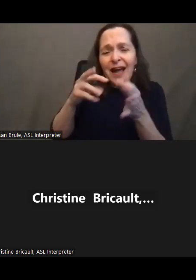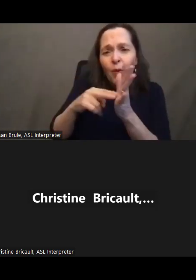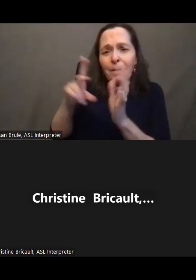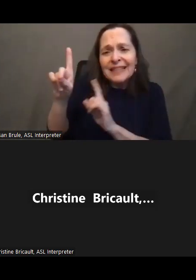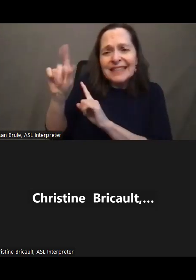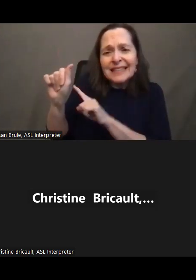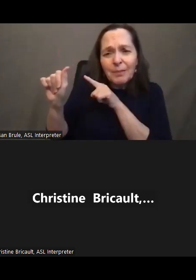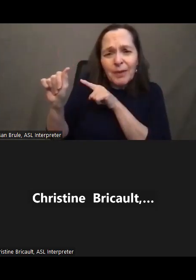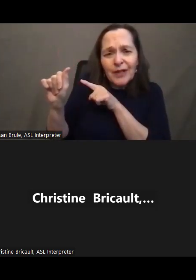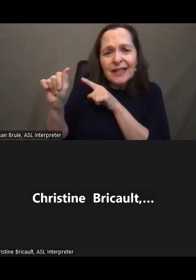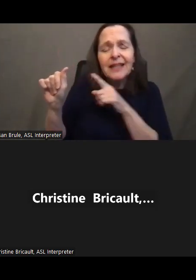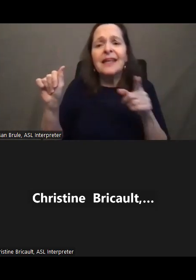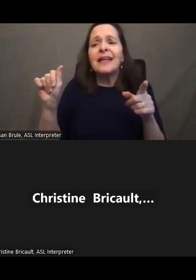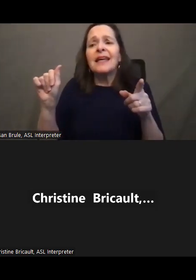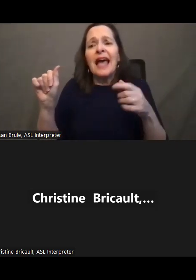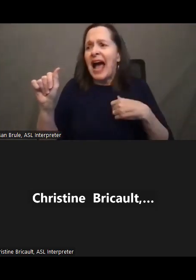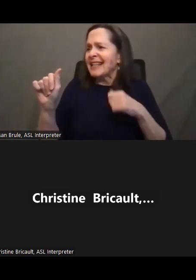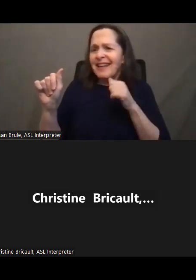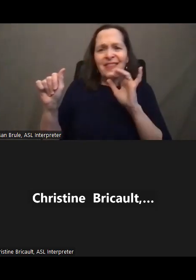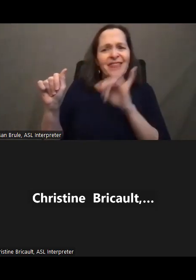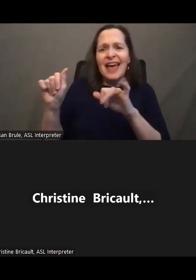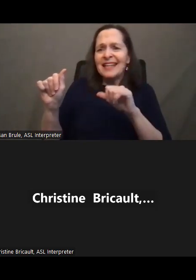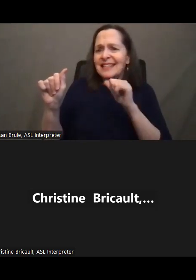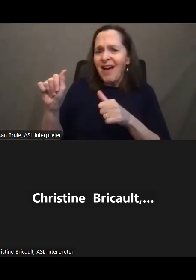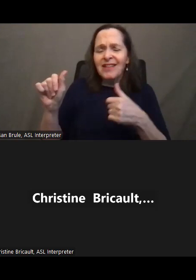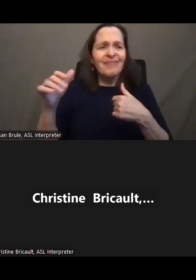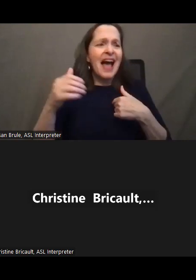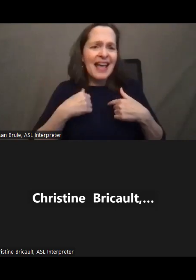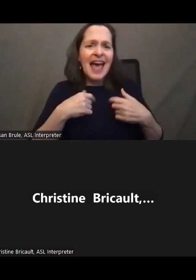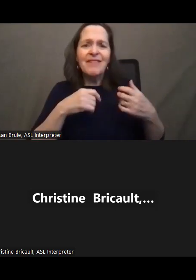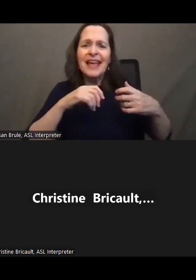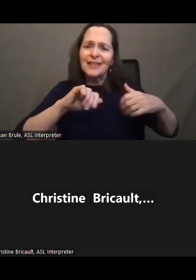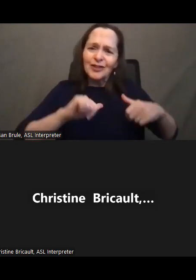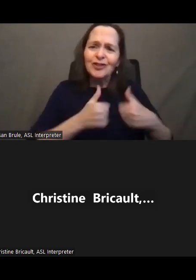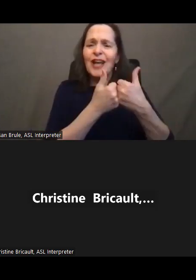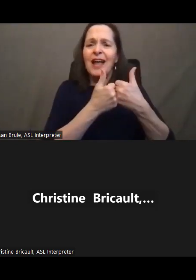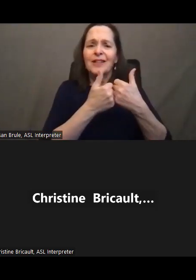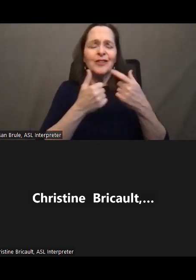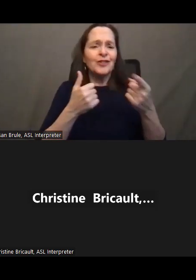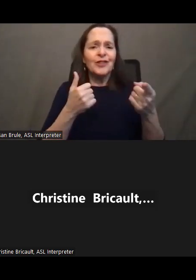to have an impairment that no longer affects them, or no longer substantially limits a major life activity.